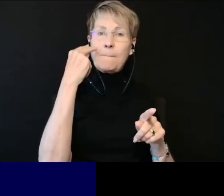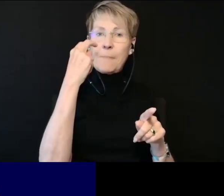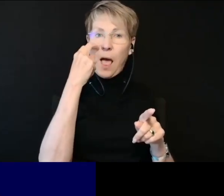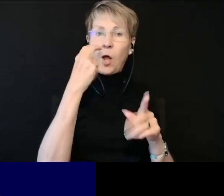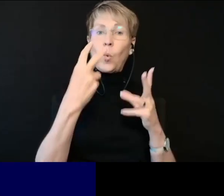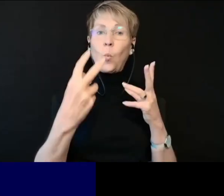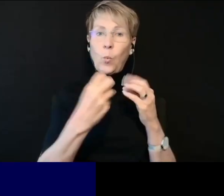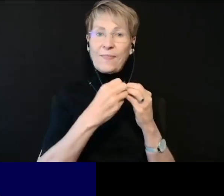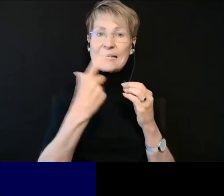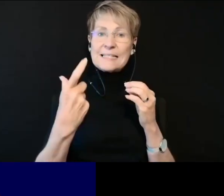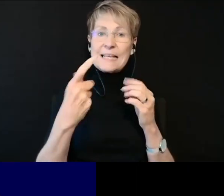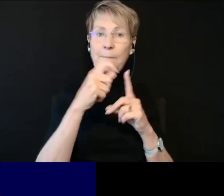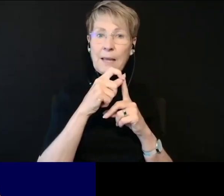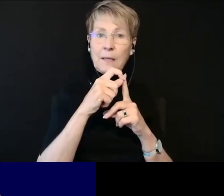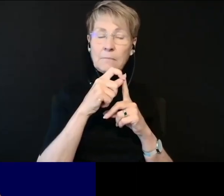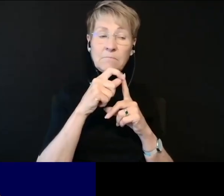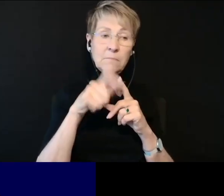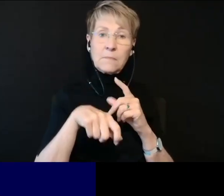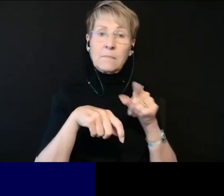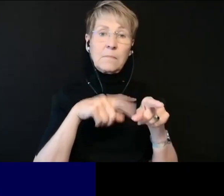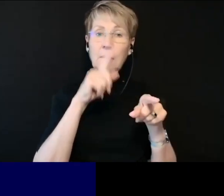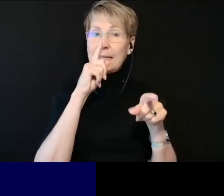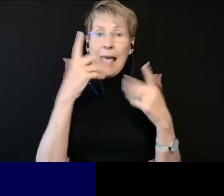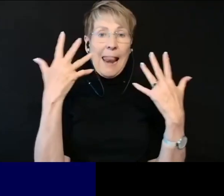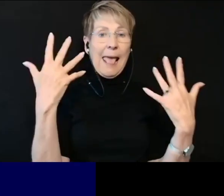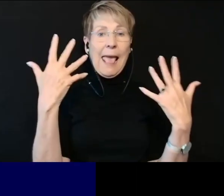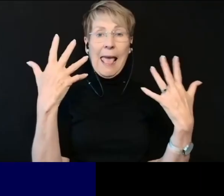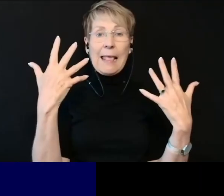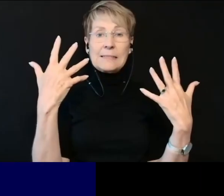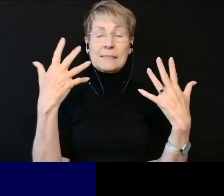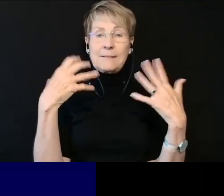and may not have the ability to use their hands?